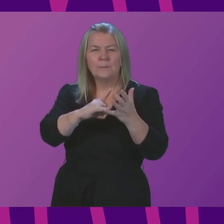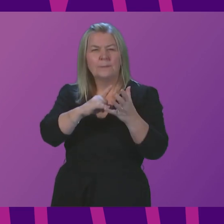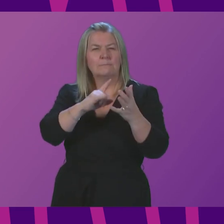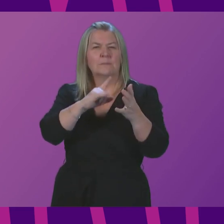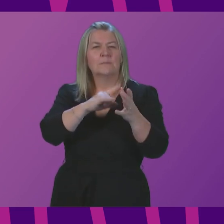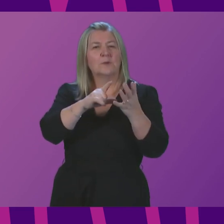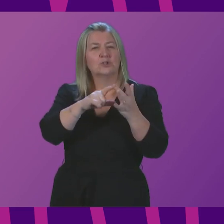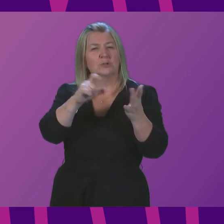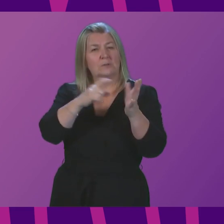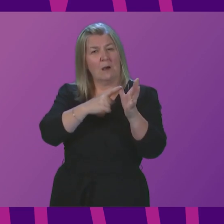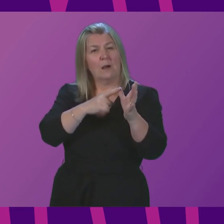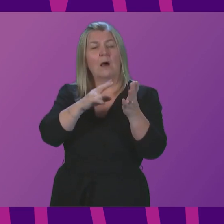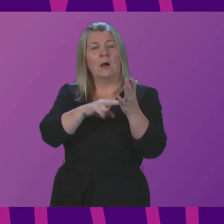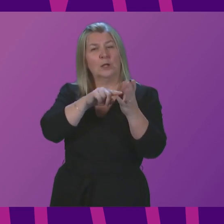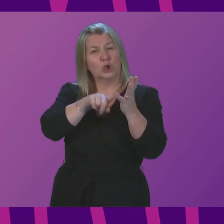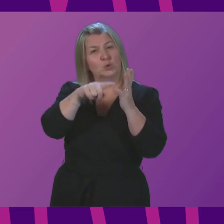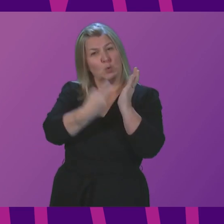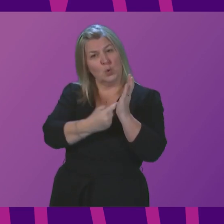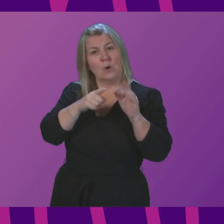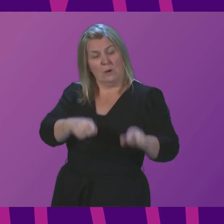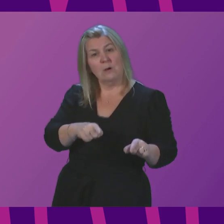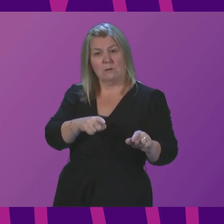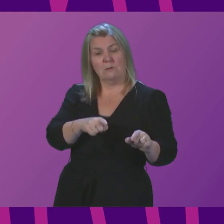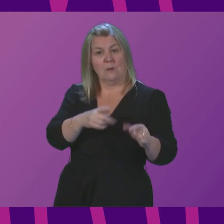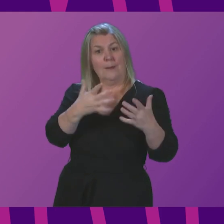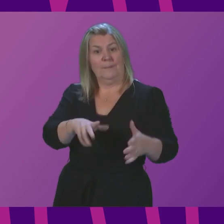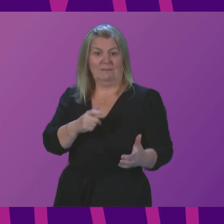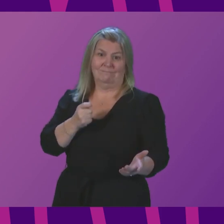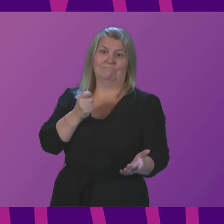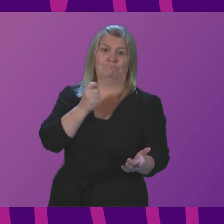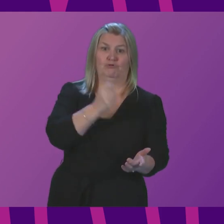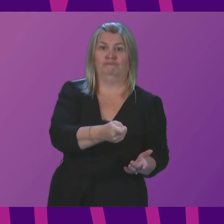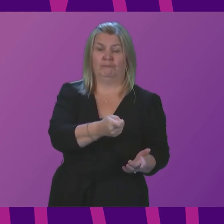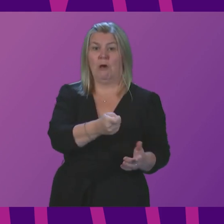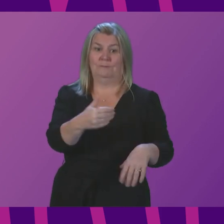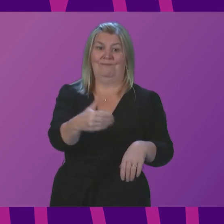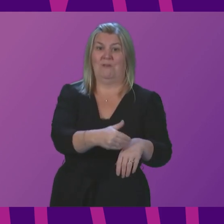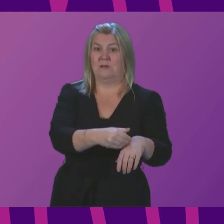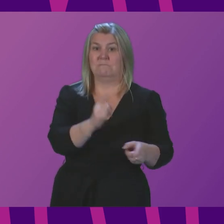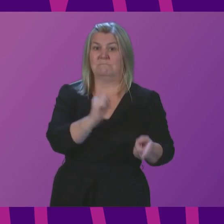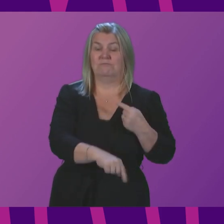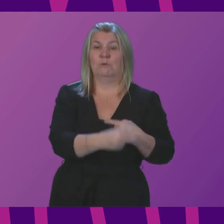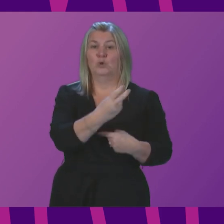That kind of behaviour is totally unacceptable. The company’s actions were illegal and environmentally